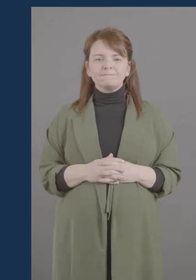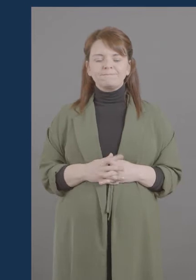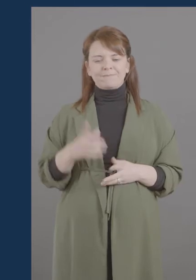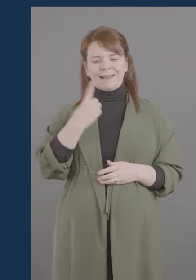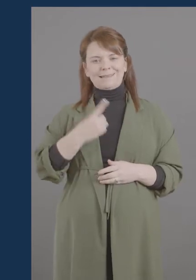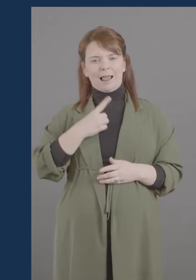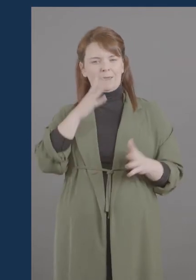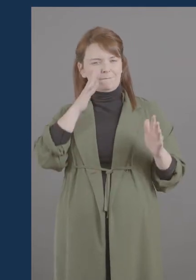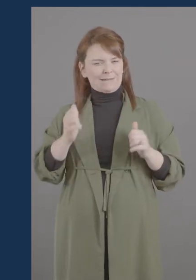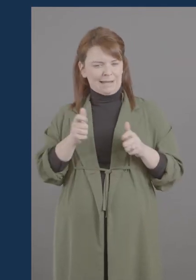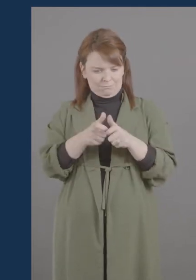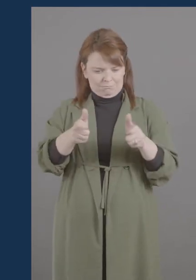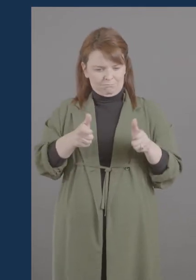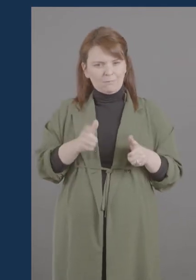What is inside a self-test kit?